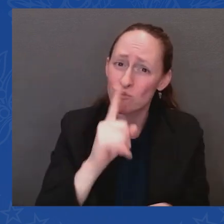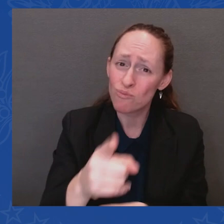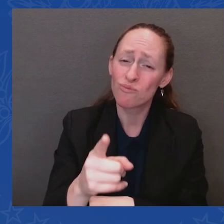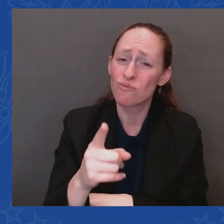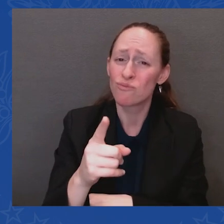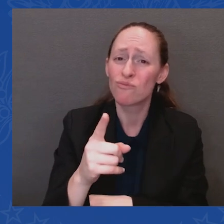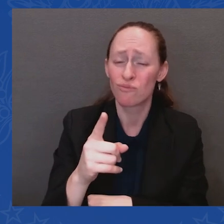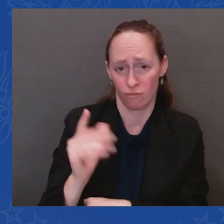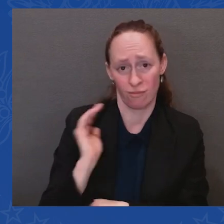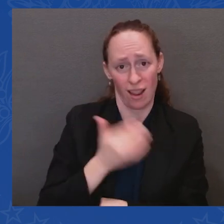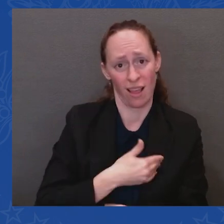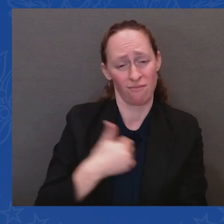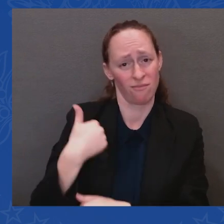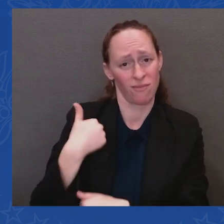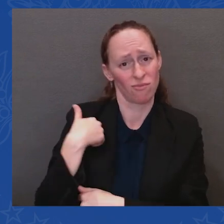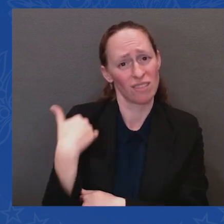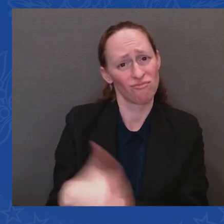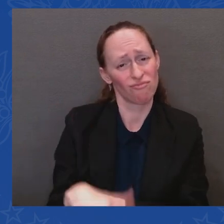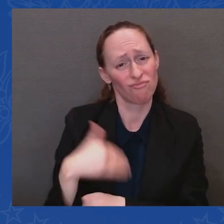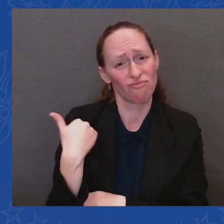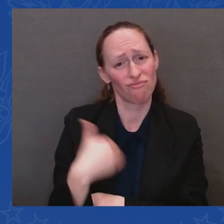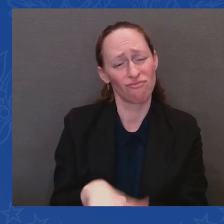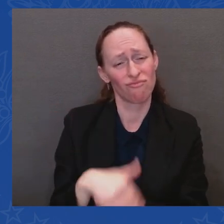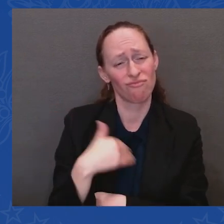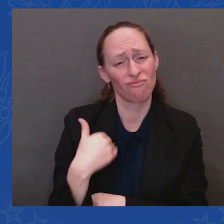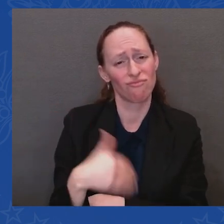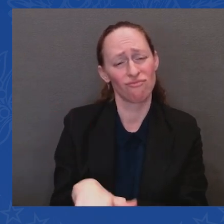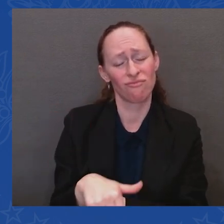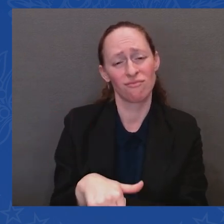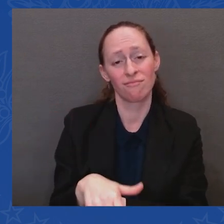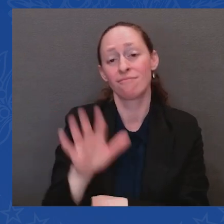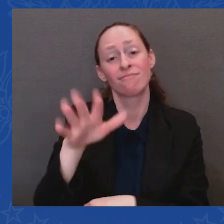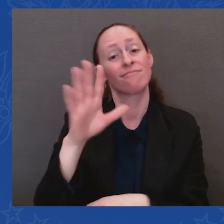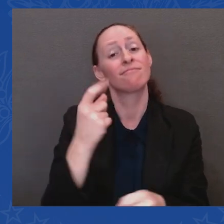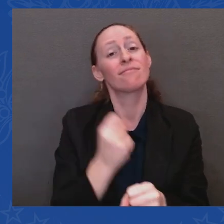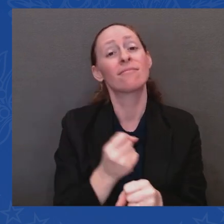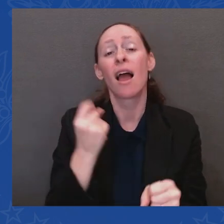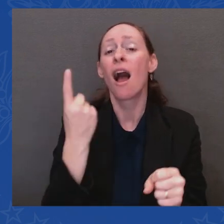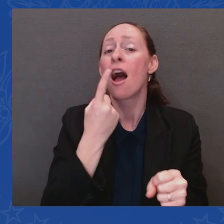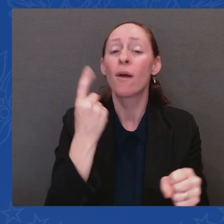Every year on the 11th hour of the 11th day of the 11th month,